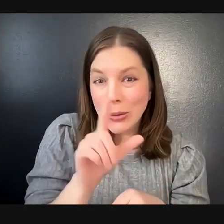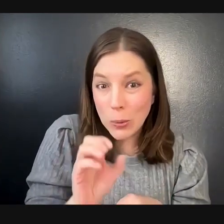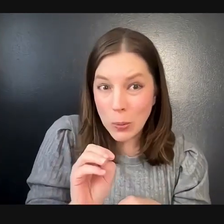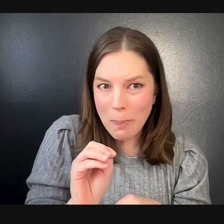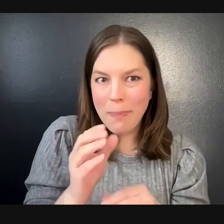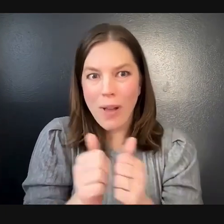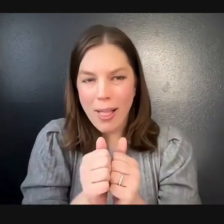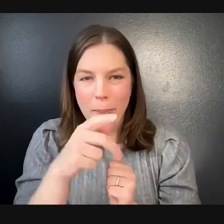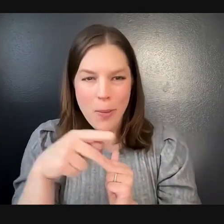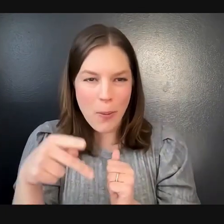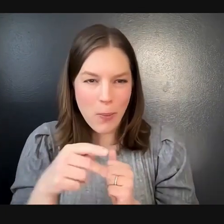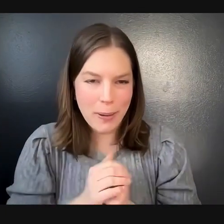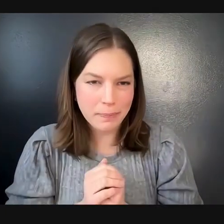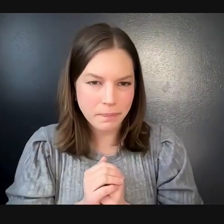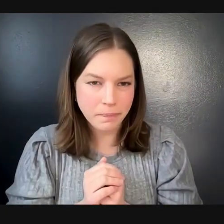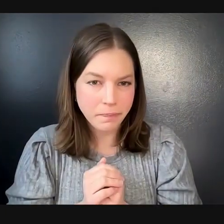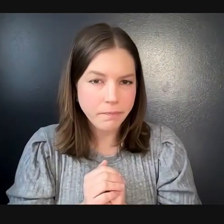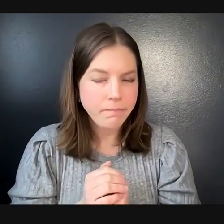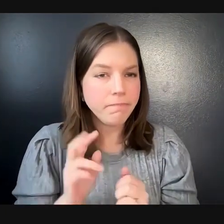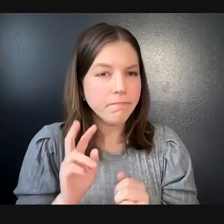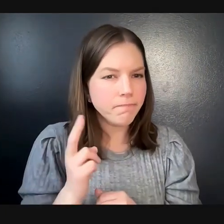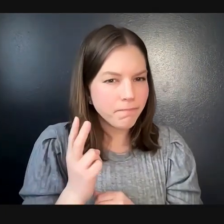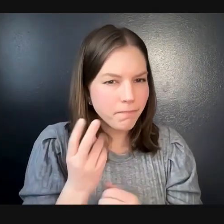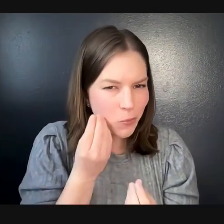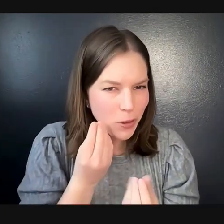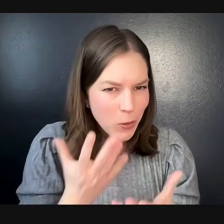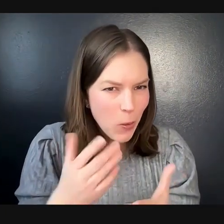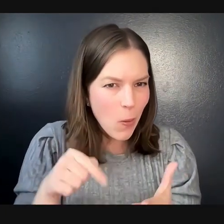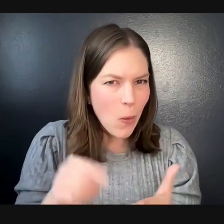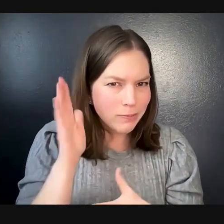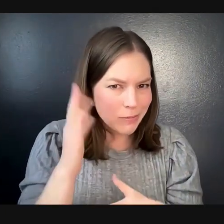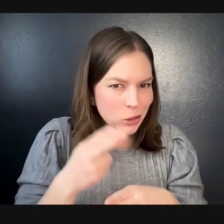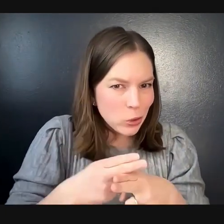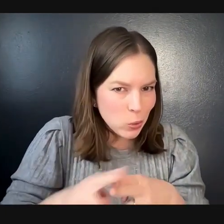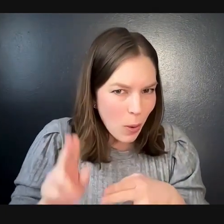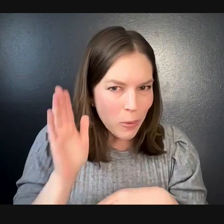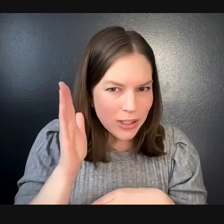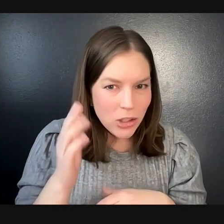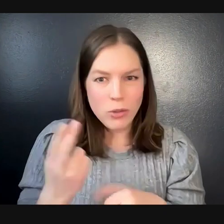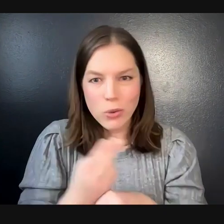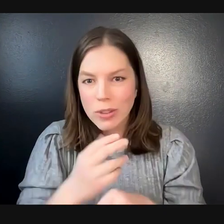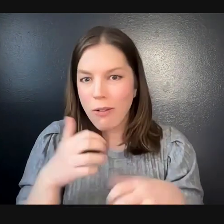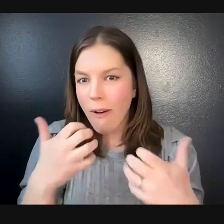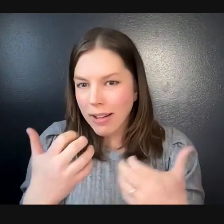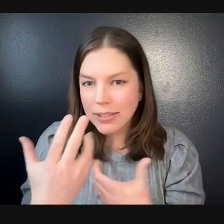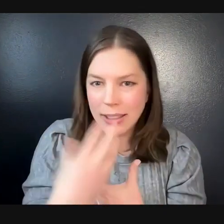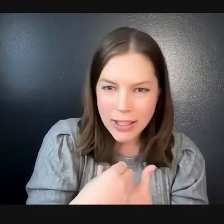the presentation through Zoom. We want you to participate in the polls, in chat.